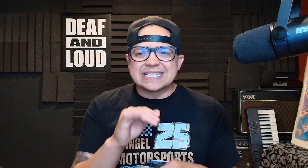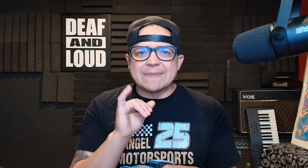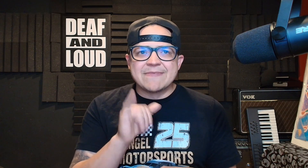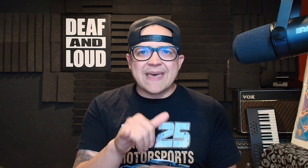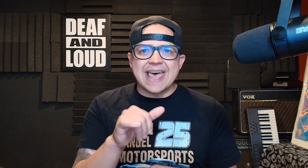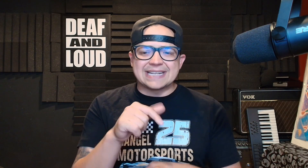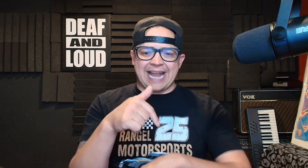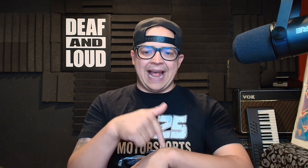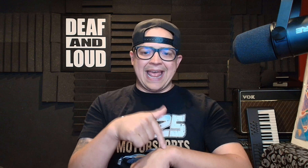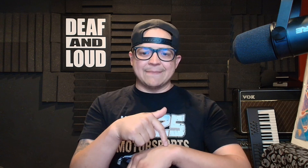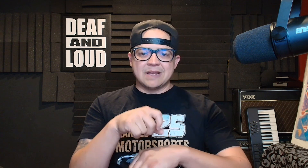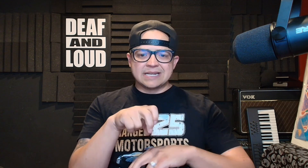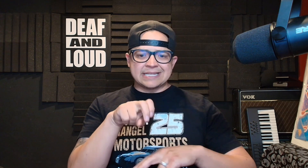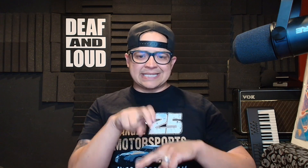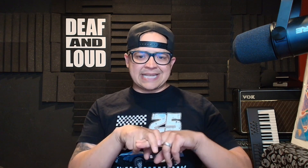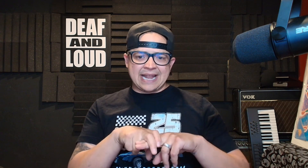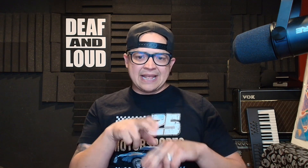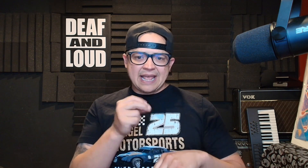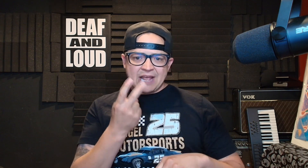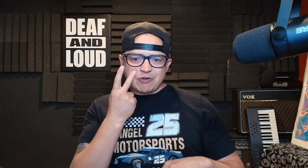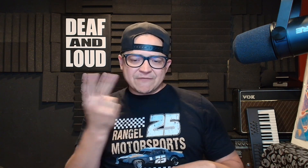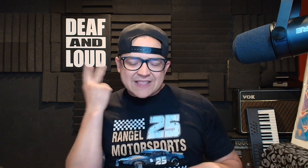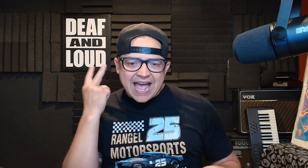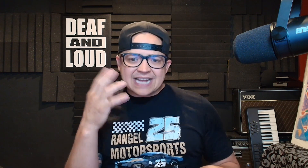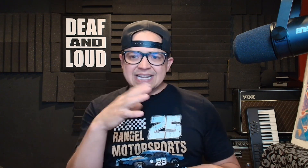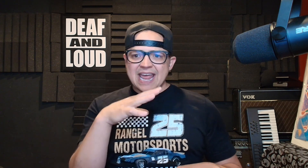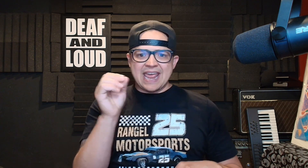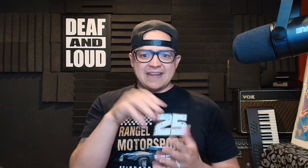I mean, that time to sit and reflect and